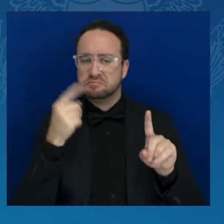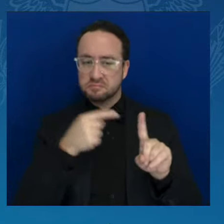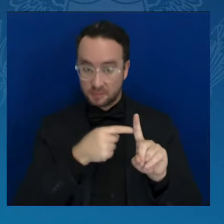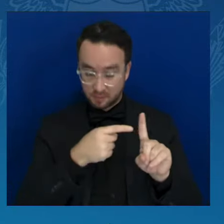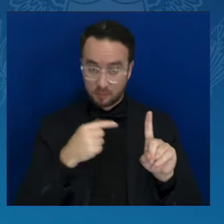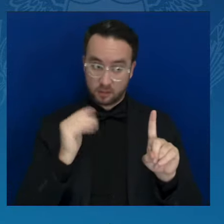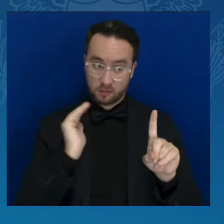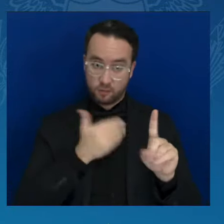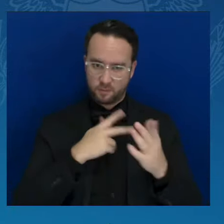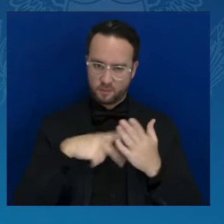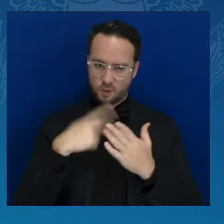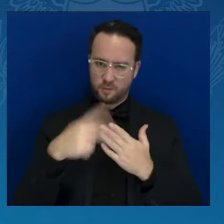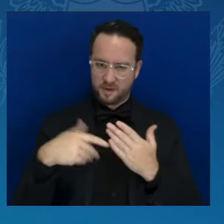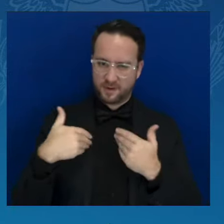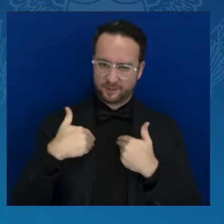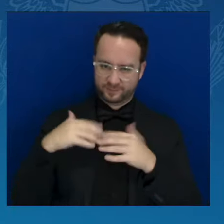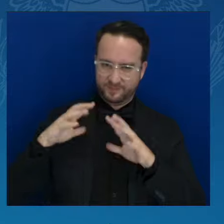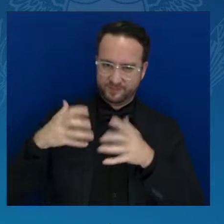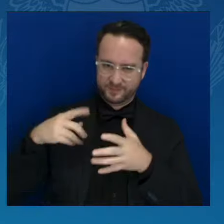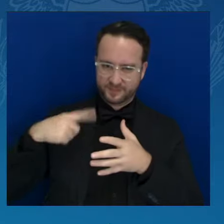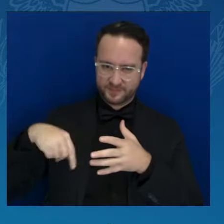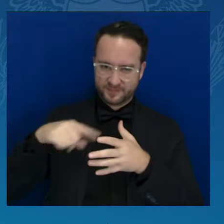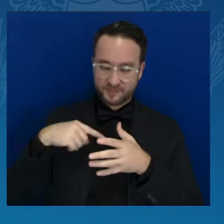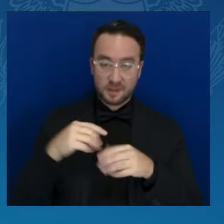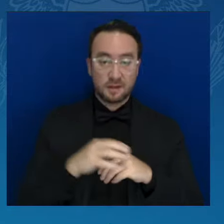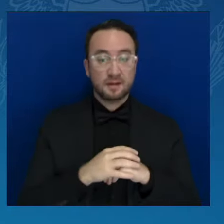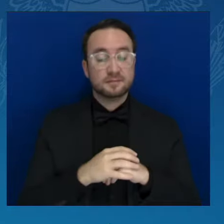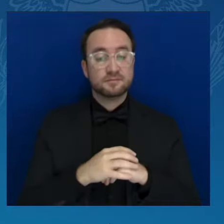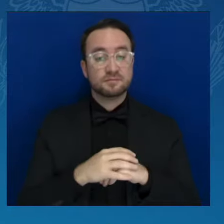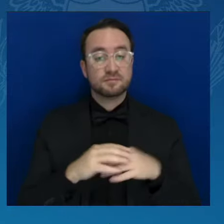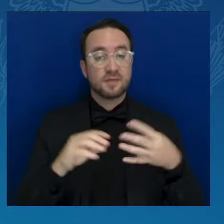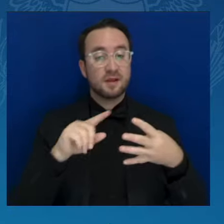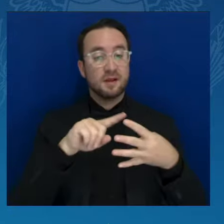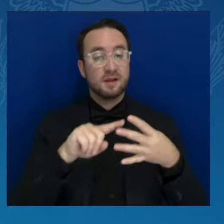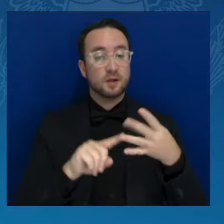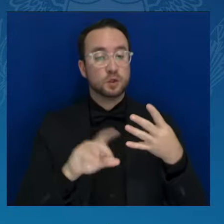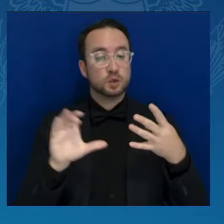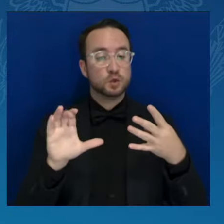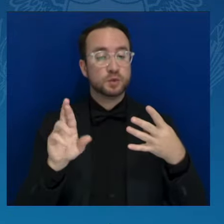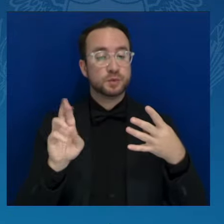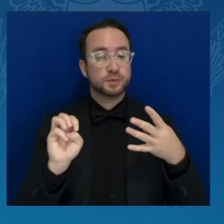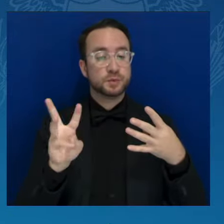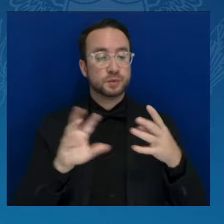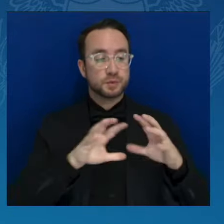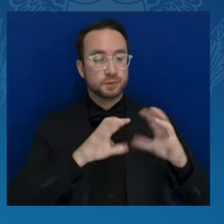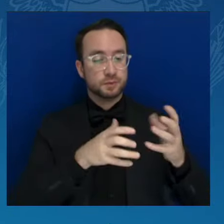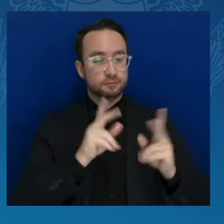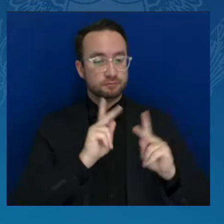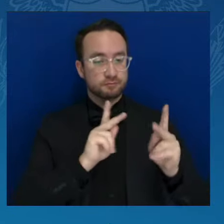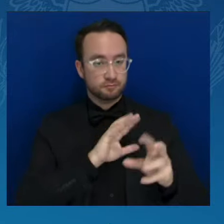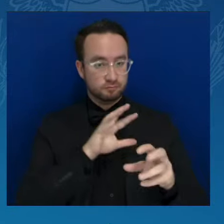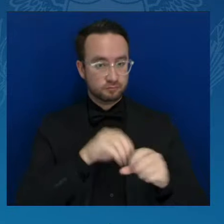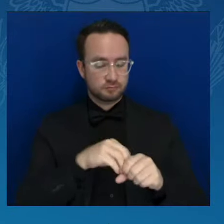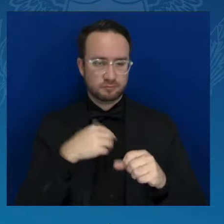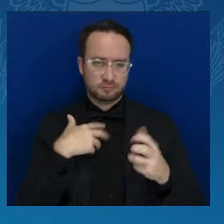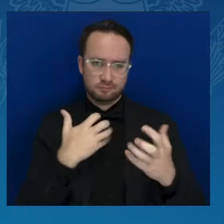I want to extend a heartfelt thank you to the President and the Vice President who I met last week,